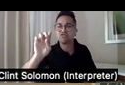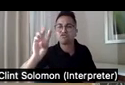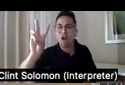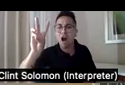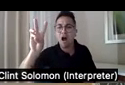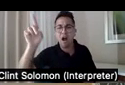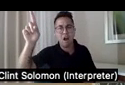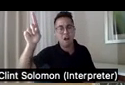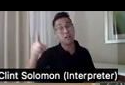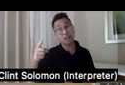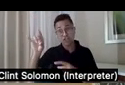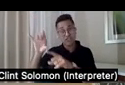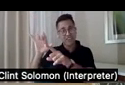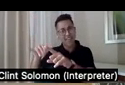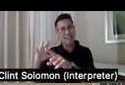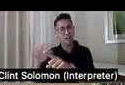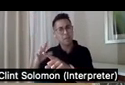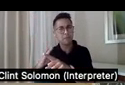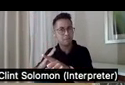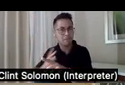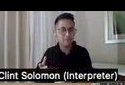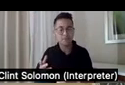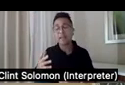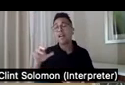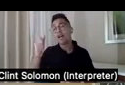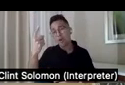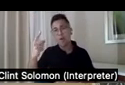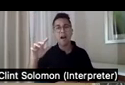the other thing i'm a little embarrassed to tell you this is an old story nobody has these little